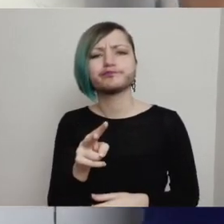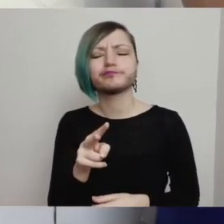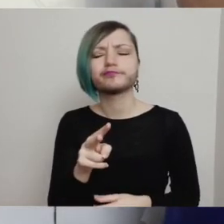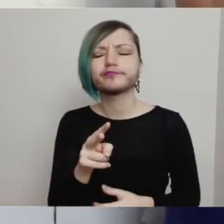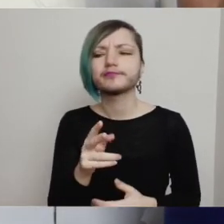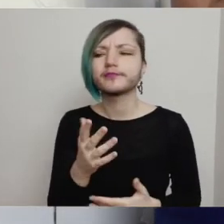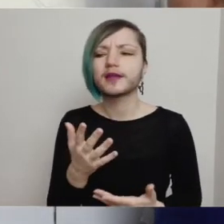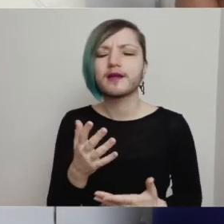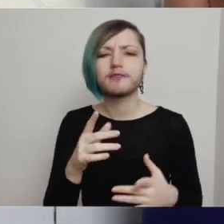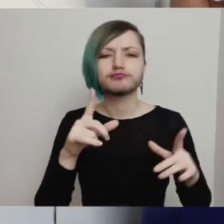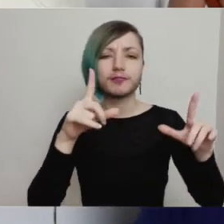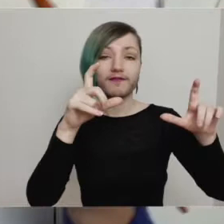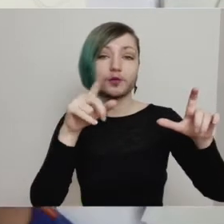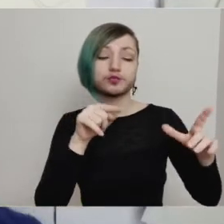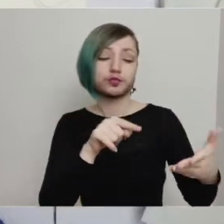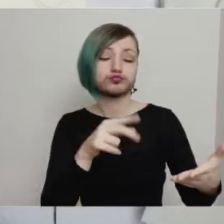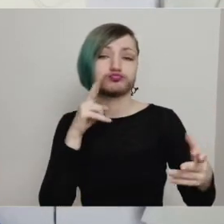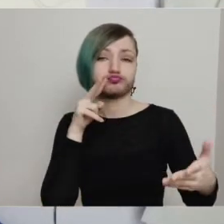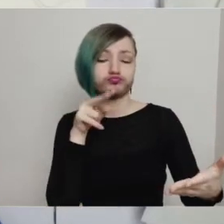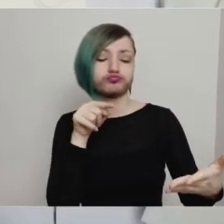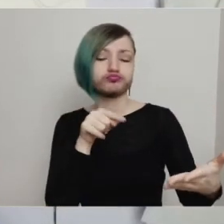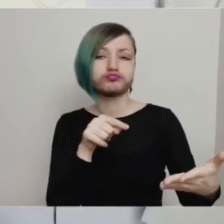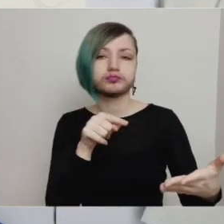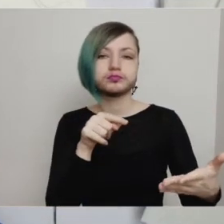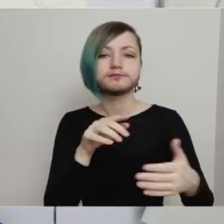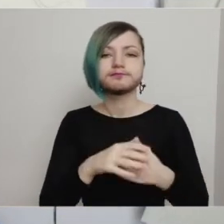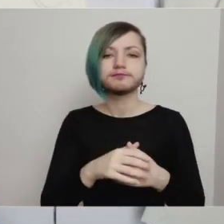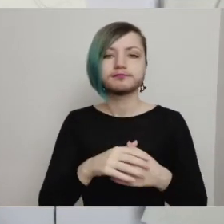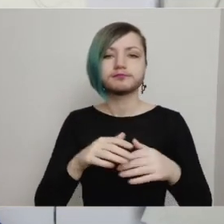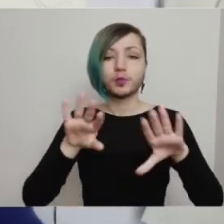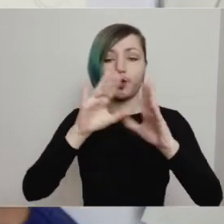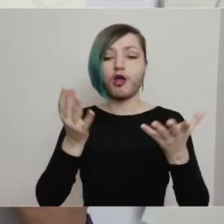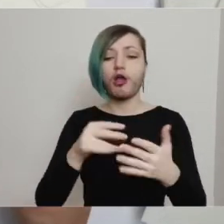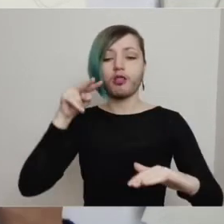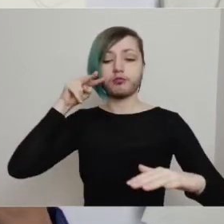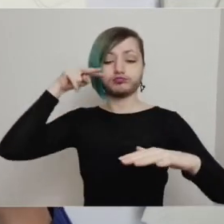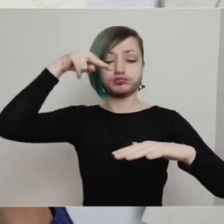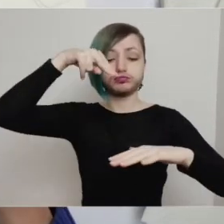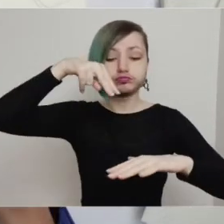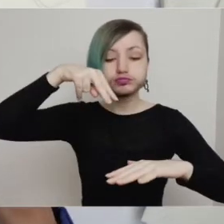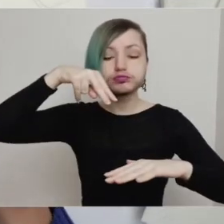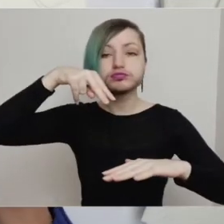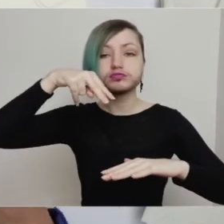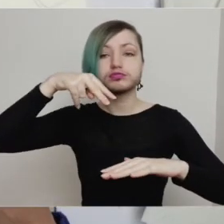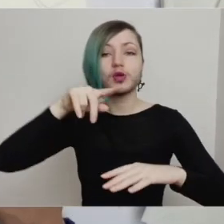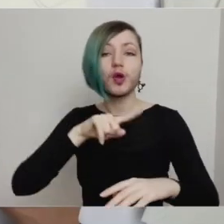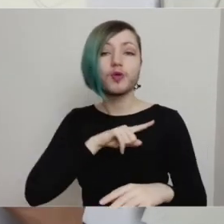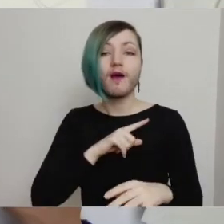the images looking down on the earth because when we think about a traditional